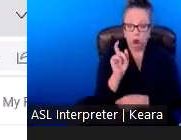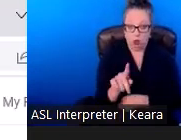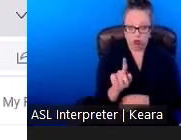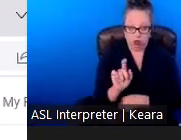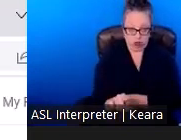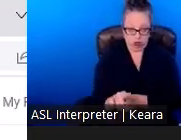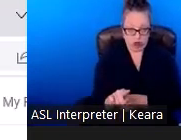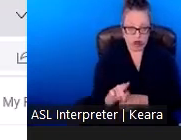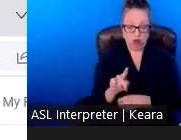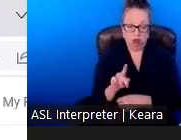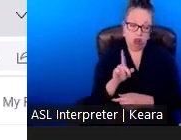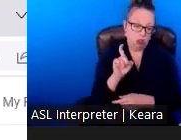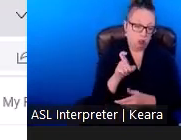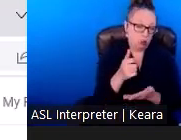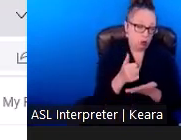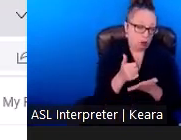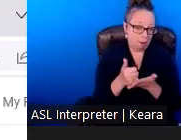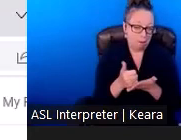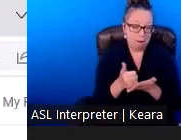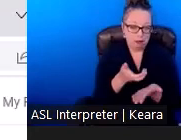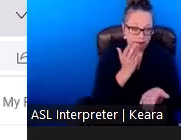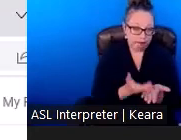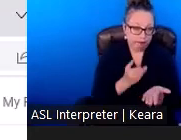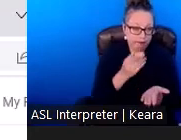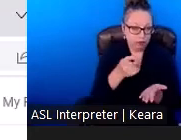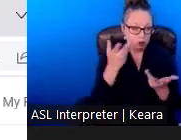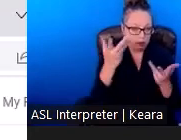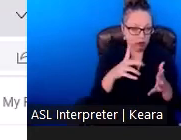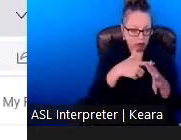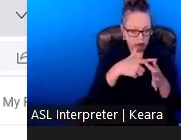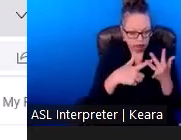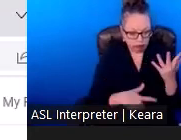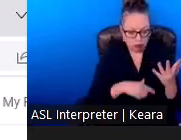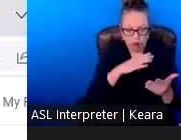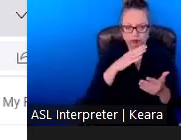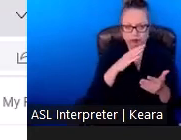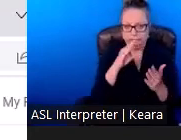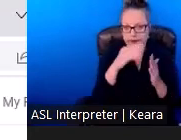intended to help verify that you have completed all of the necessary fields and that the information